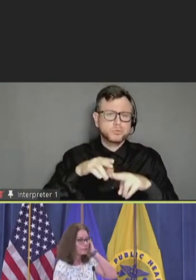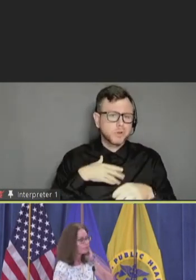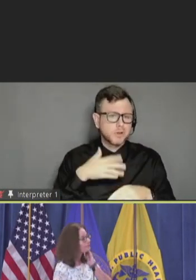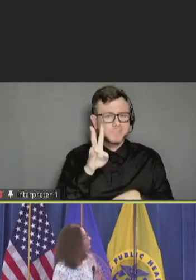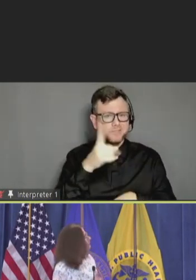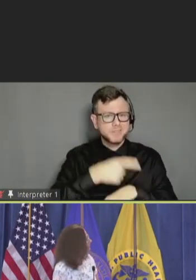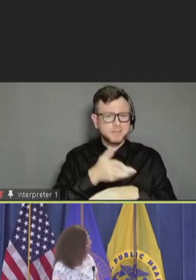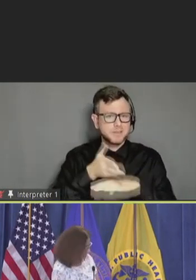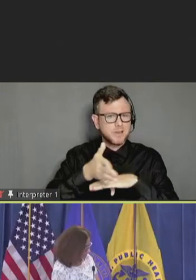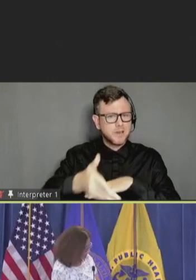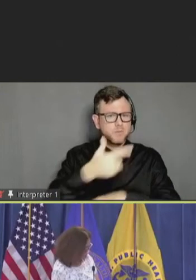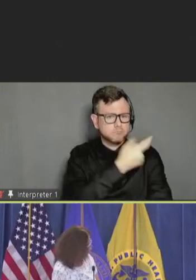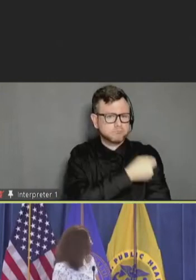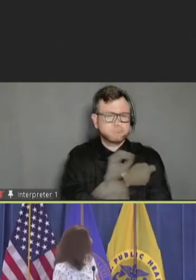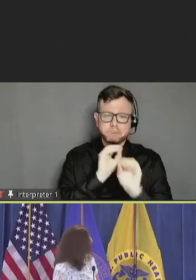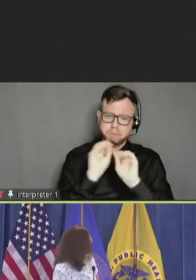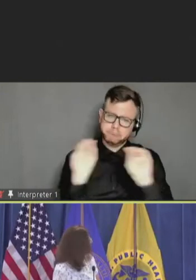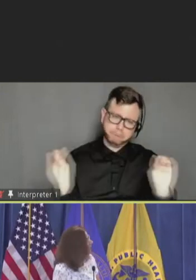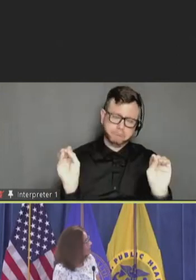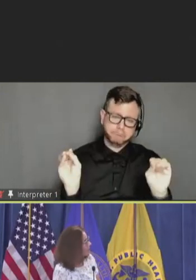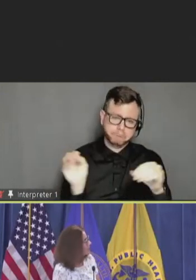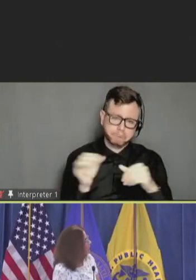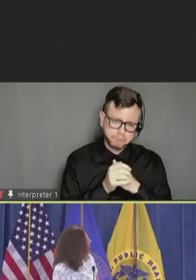in the 5- to 11-year-olds.